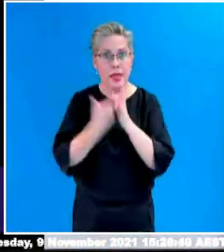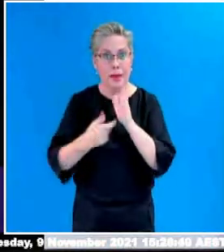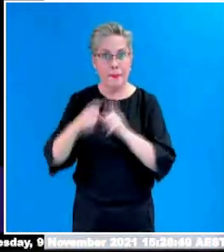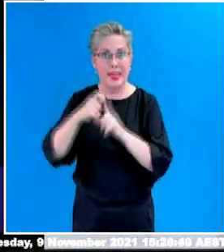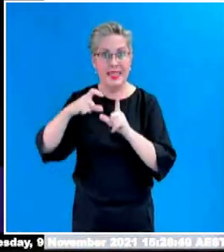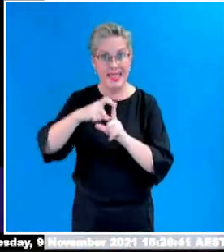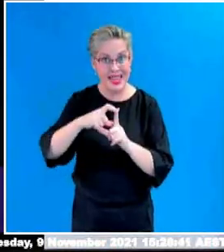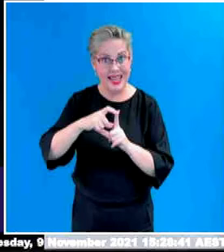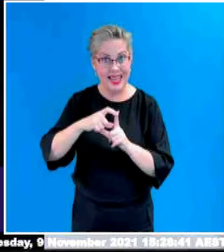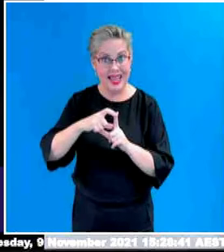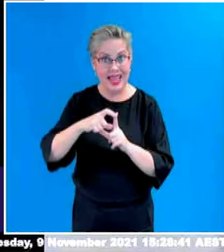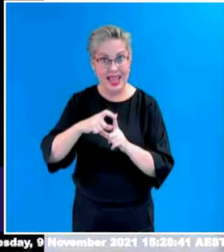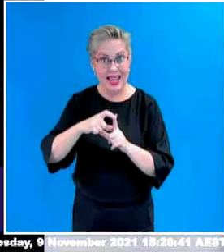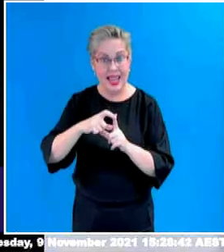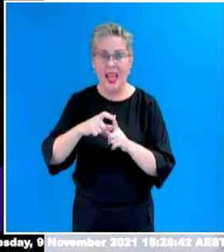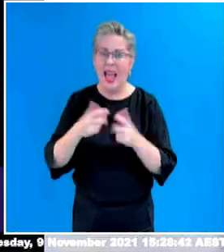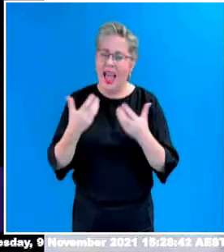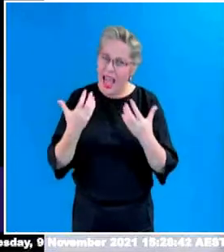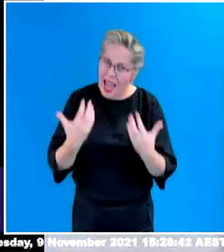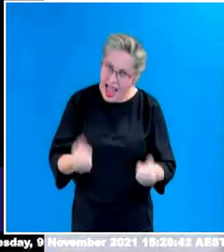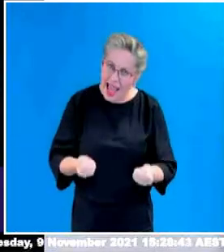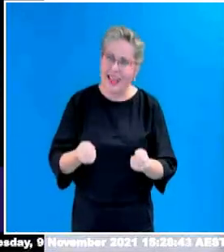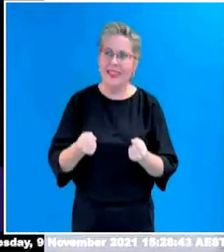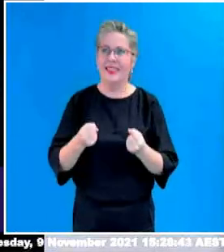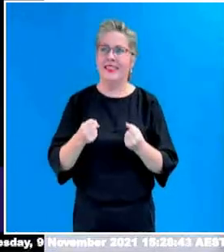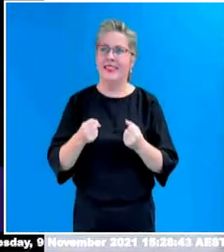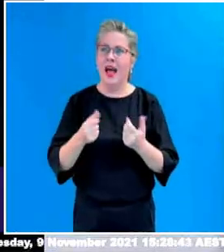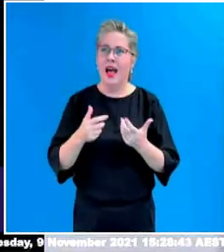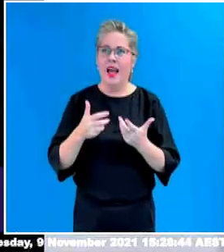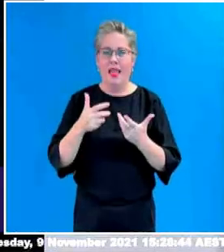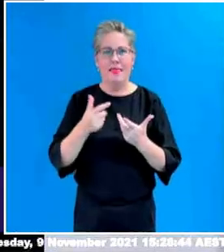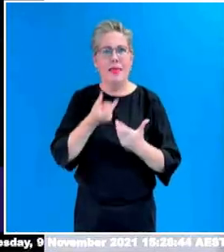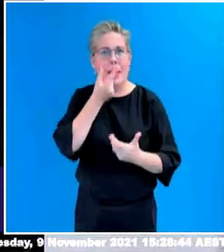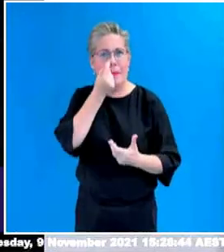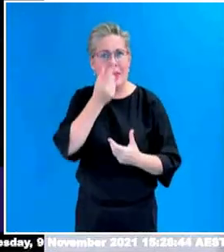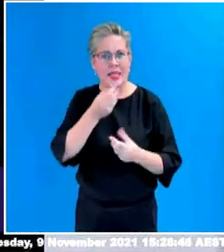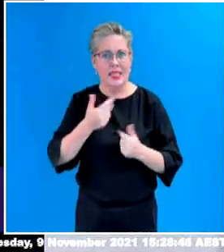a model of intersectional discrimination, and if you accept the